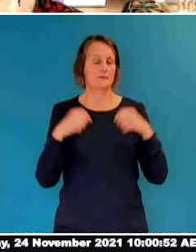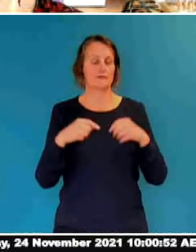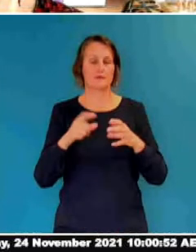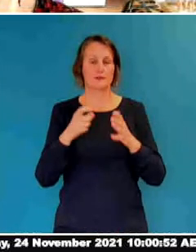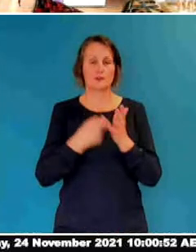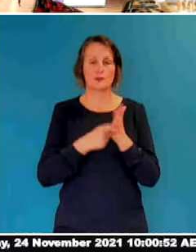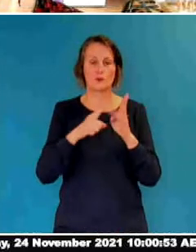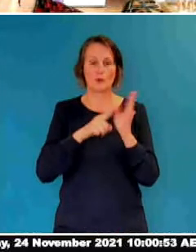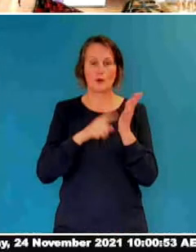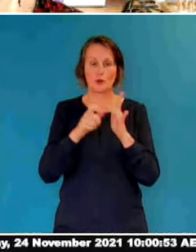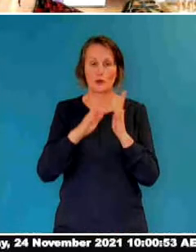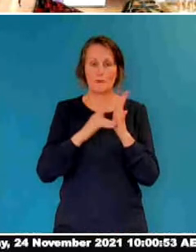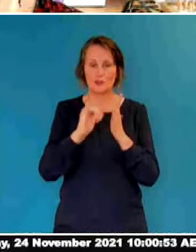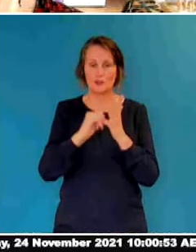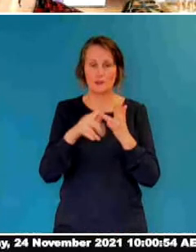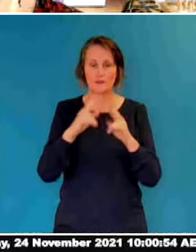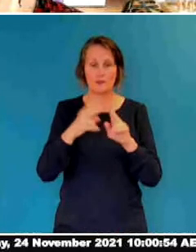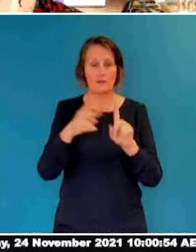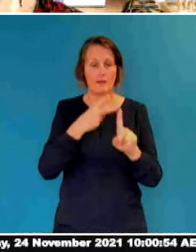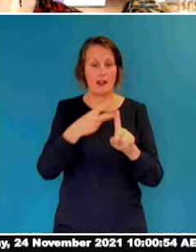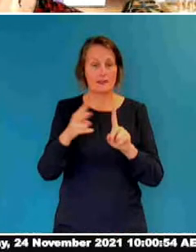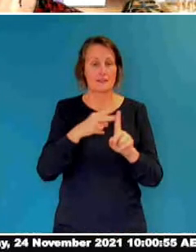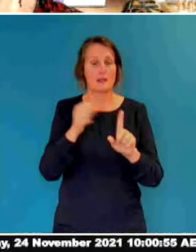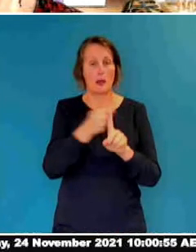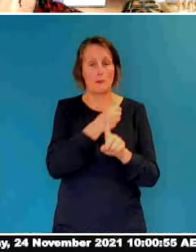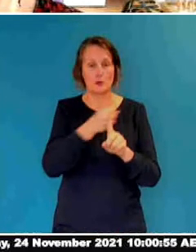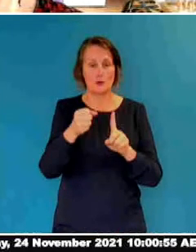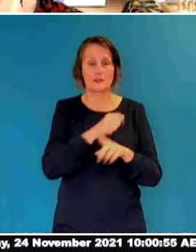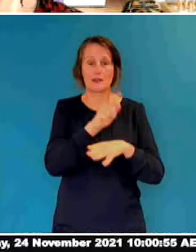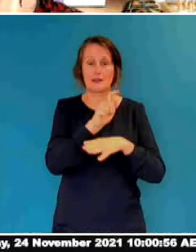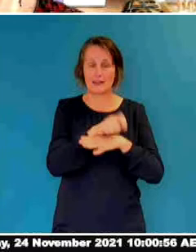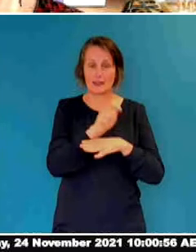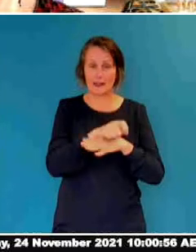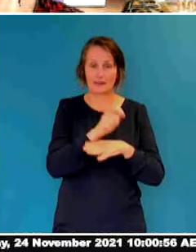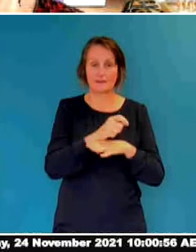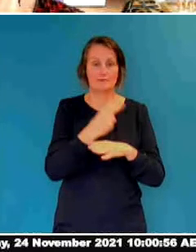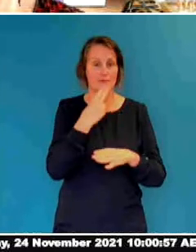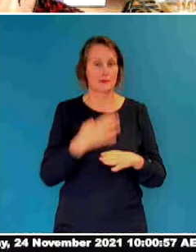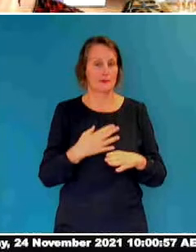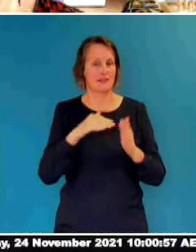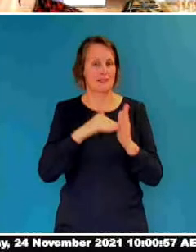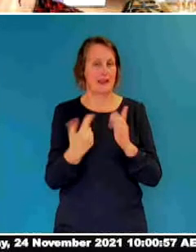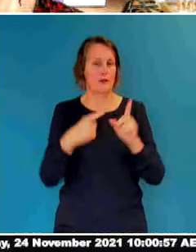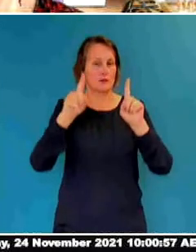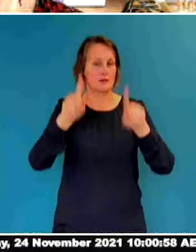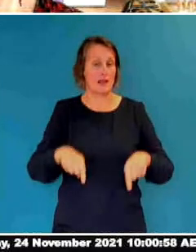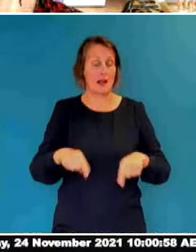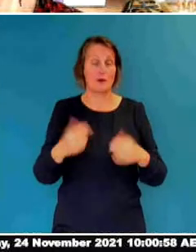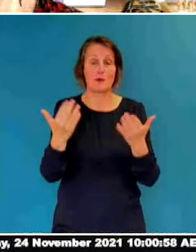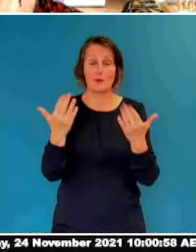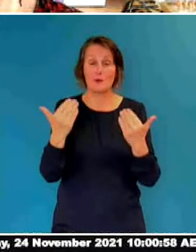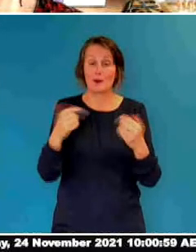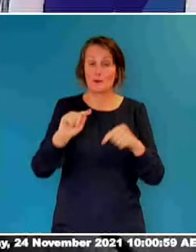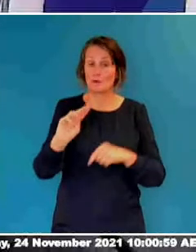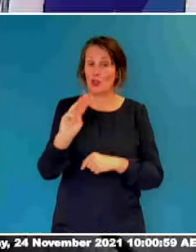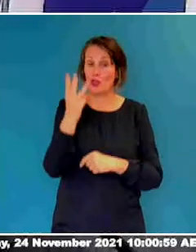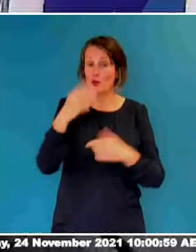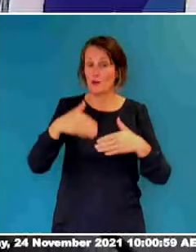People with Disability is now in session. Good morning, everyone, and welcome to the third day of Public Hearing 19 of the